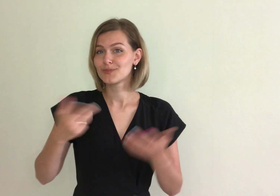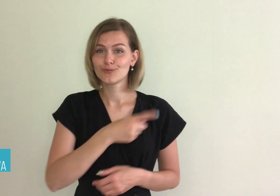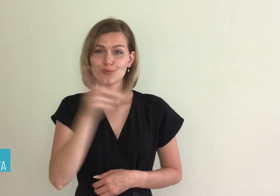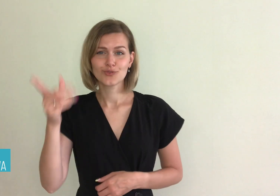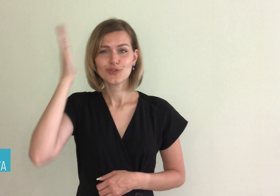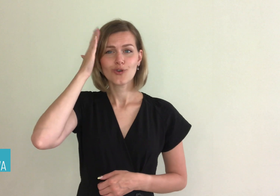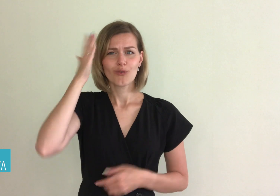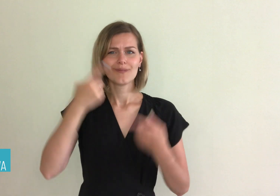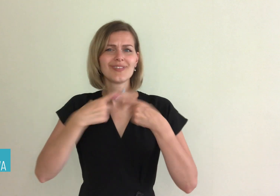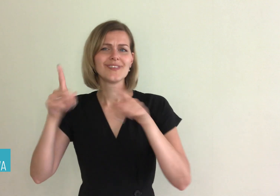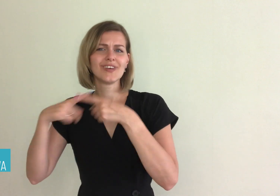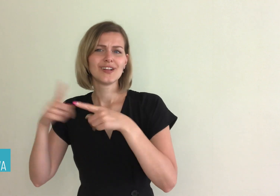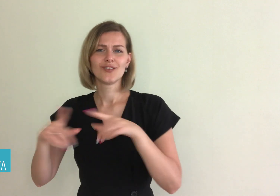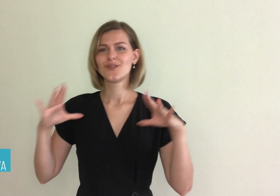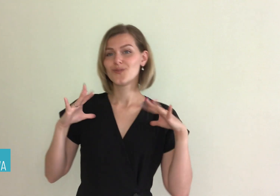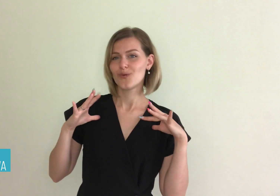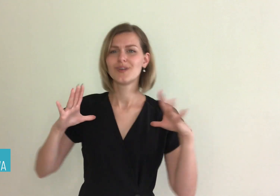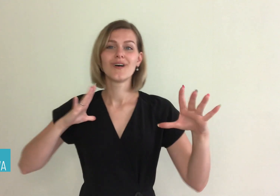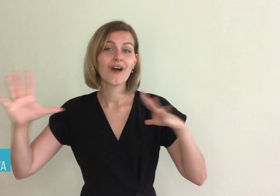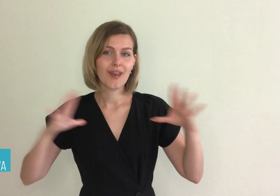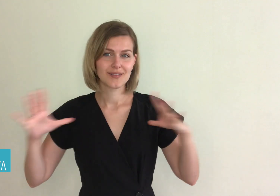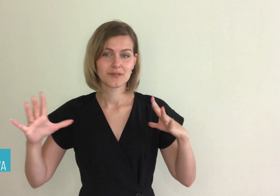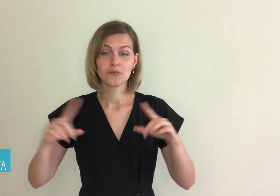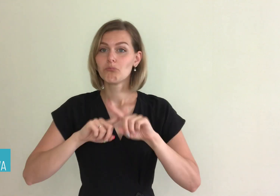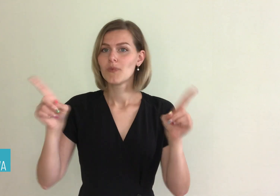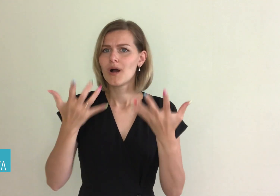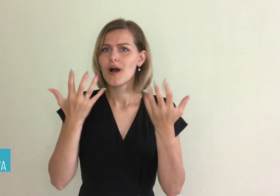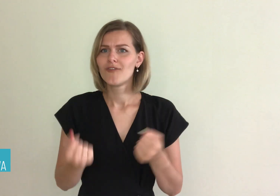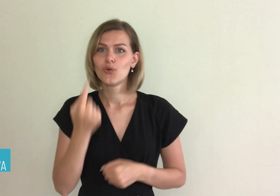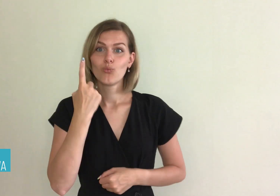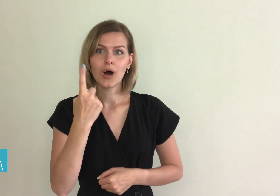You probably know that there are many different kinds